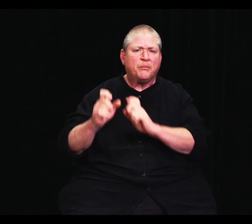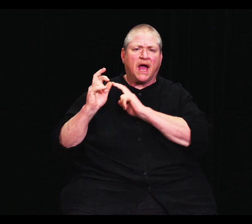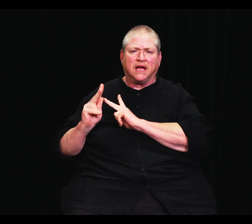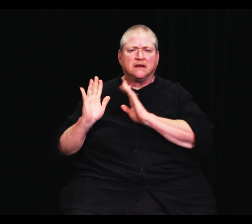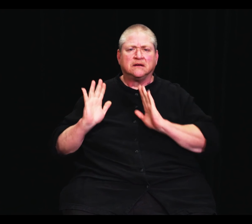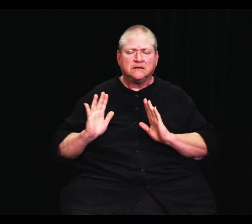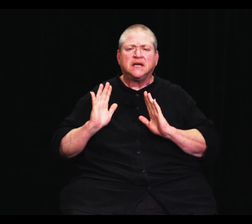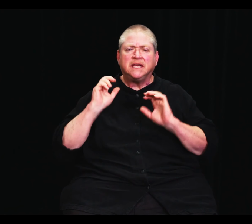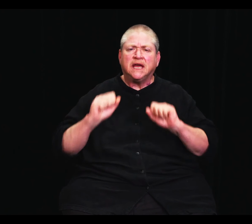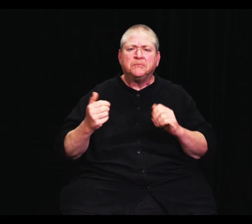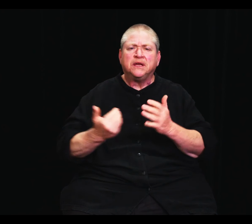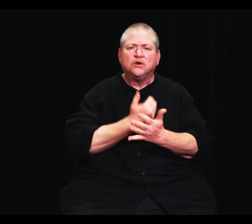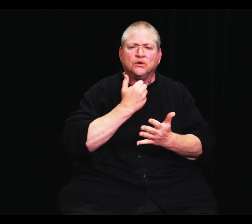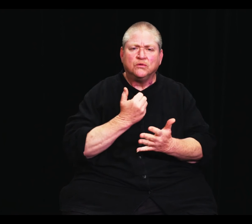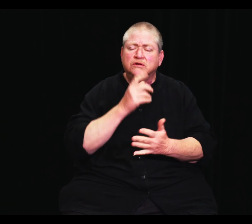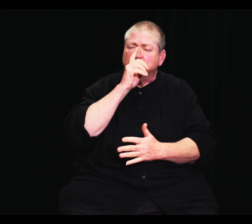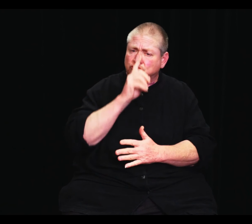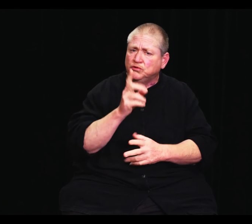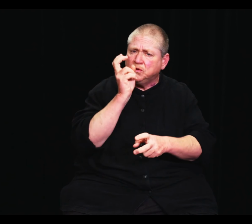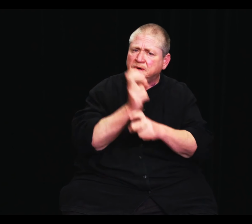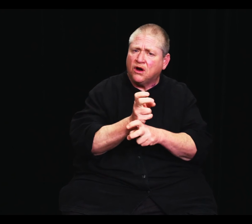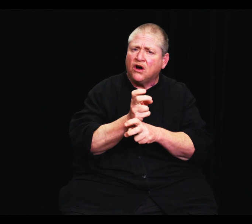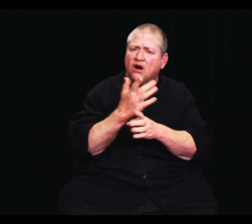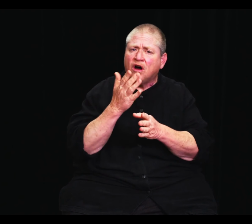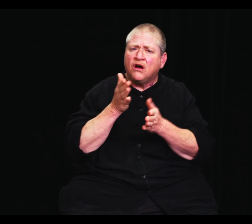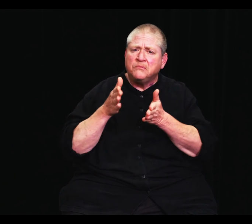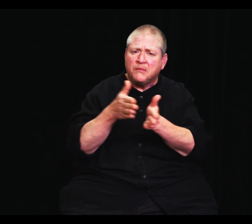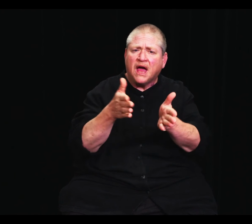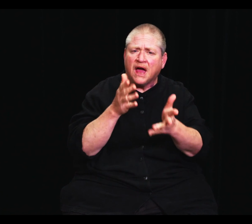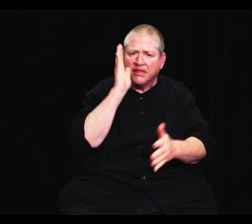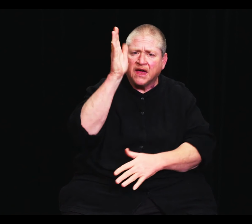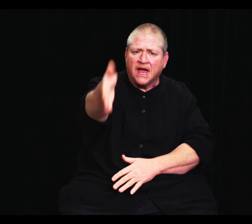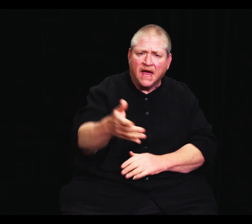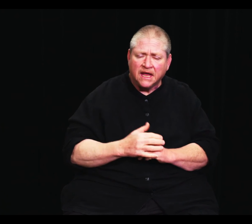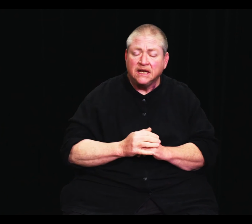that perhaps the new normal doesn't have to restore everything from the past.